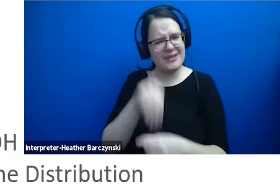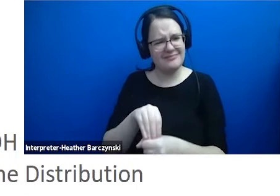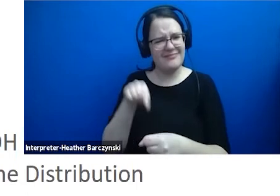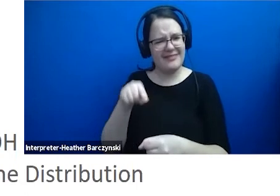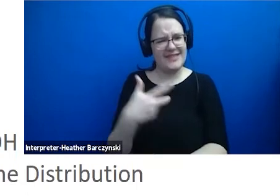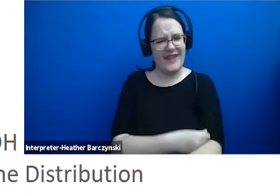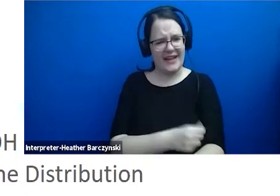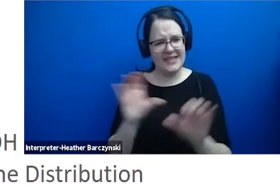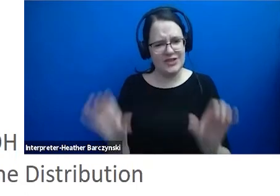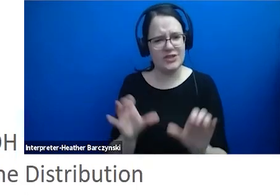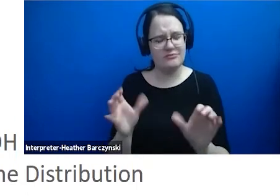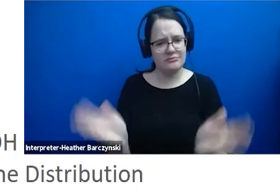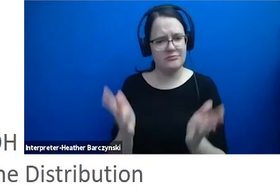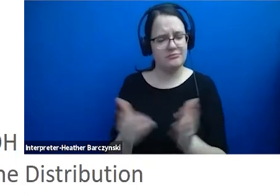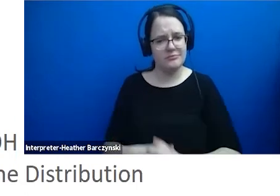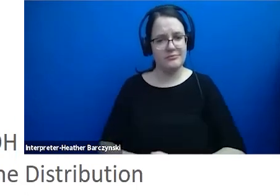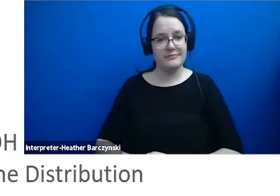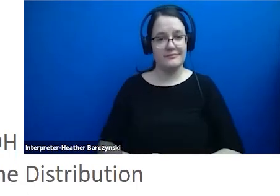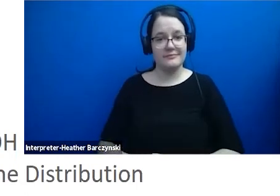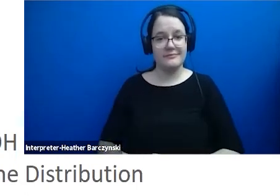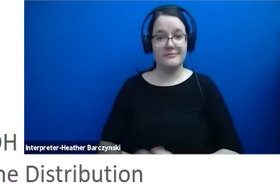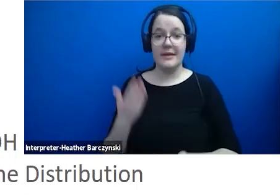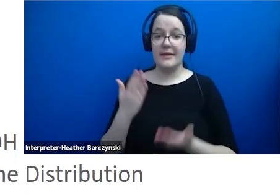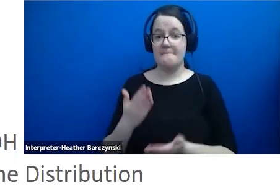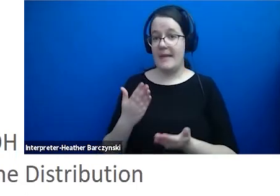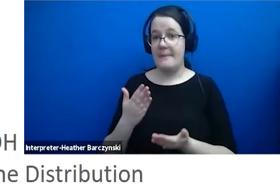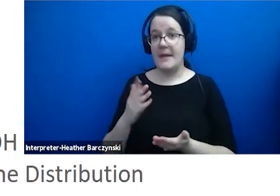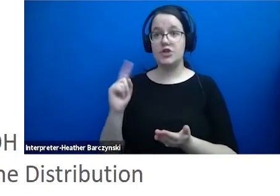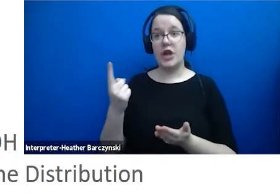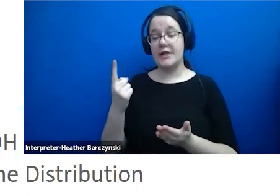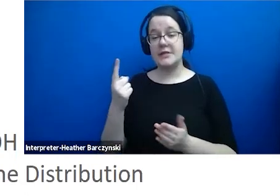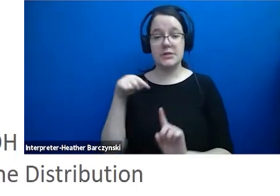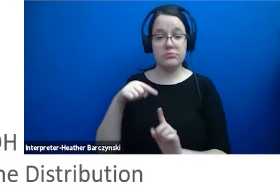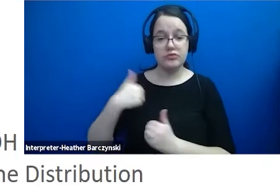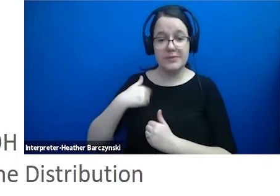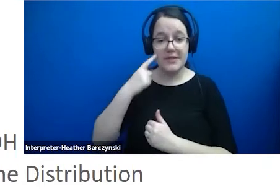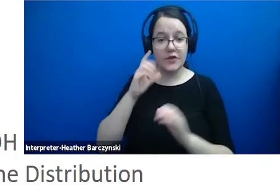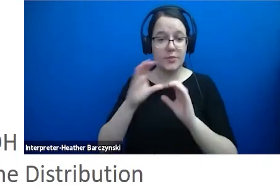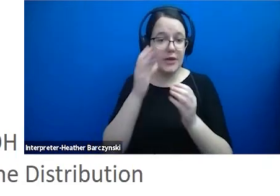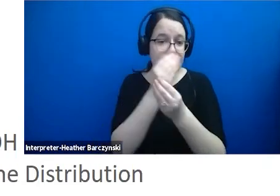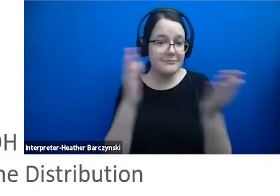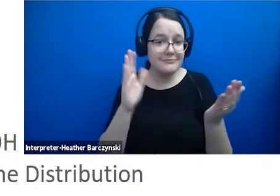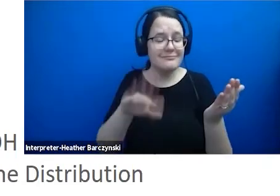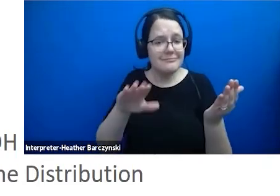in one way or another it may just be communicating to people you know and care about the value of the